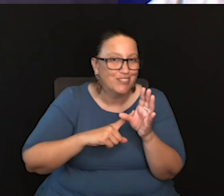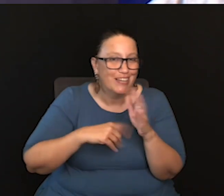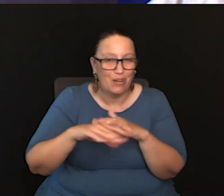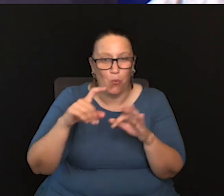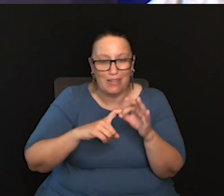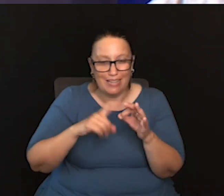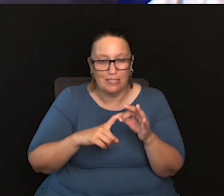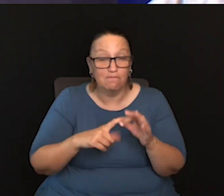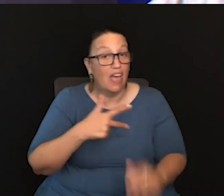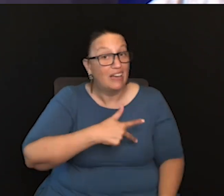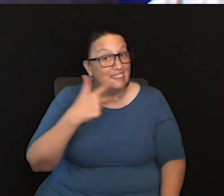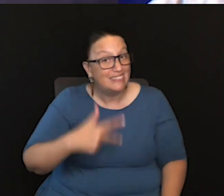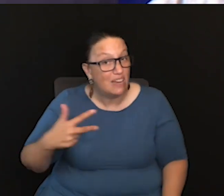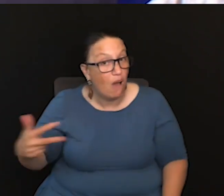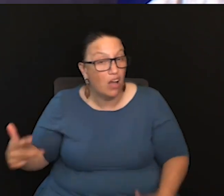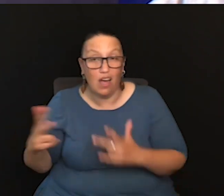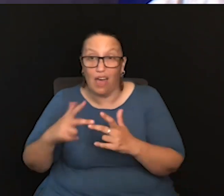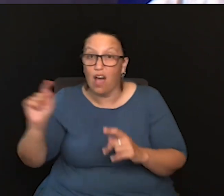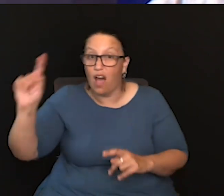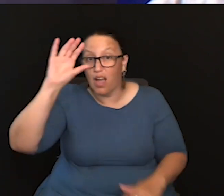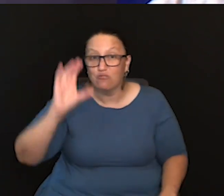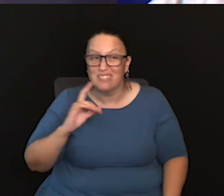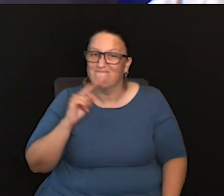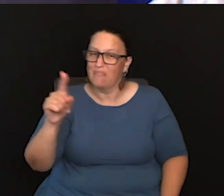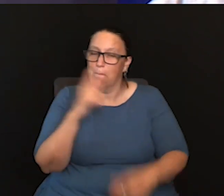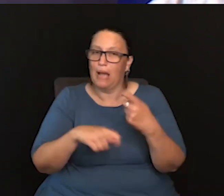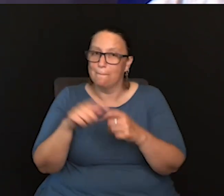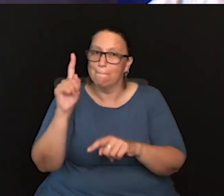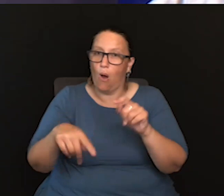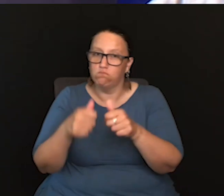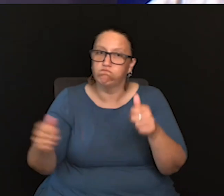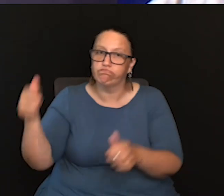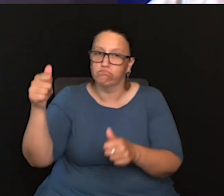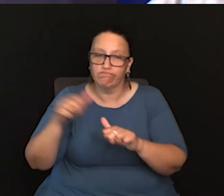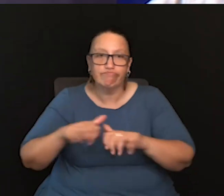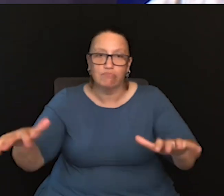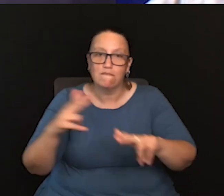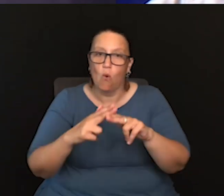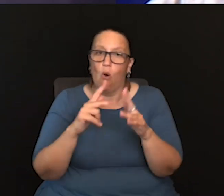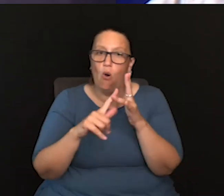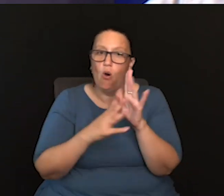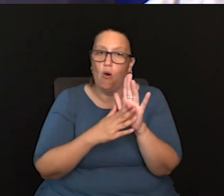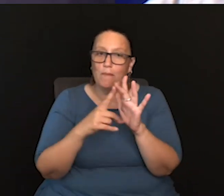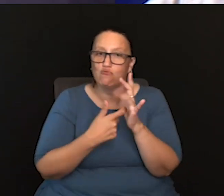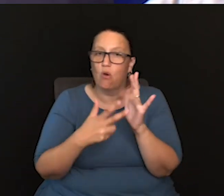And we've seen reports from Denmark and elsewhere showing that it may be becoming the dominant subvariant of Omicron.